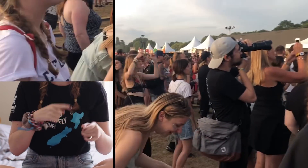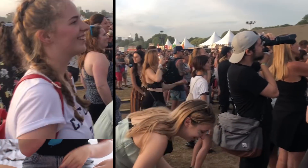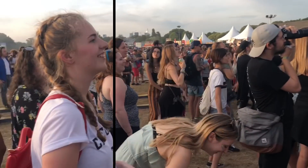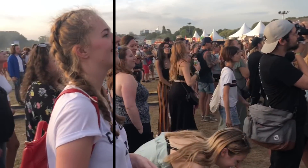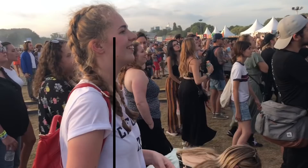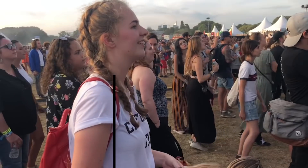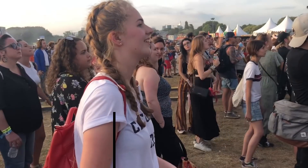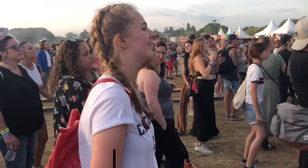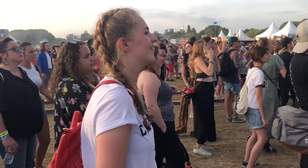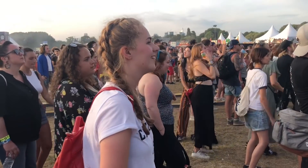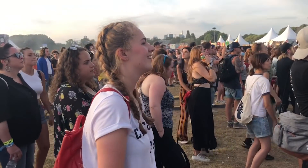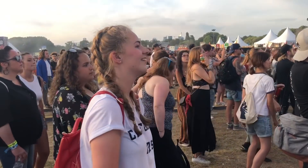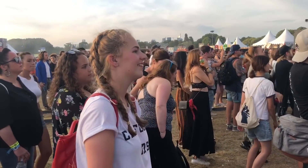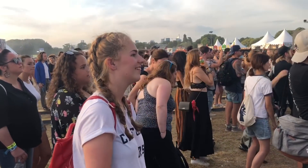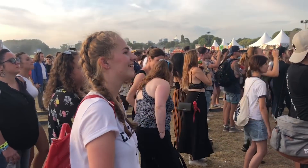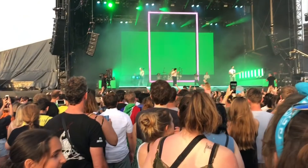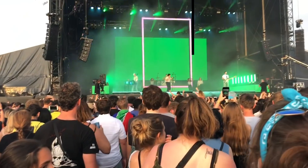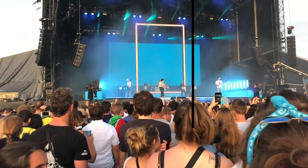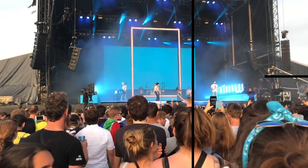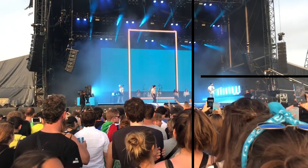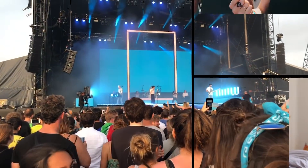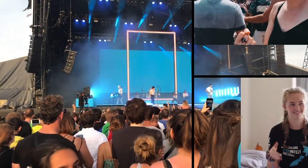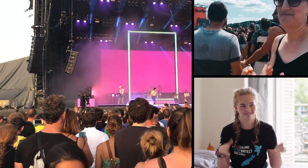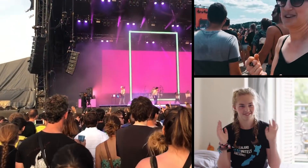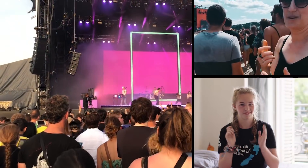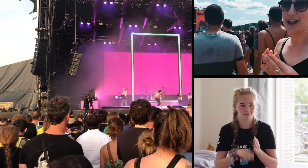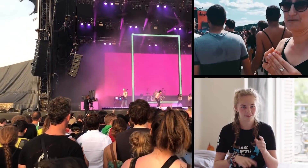and there's this band I really love in it — The 1975.